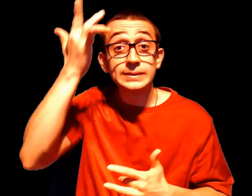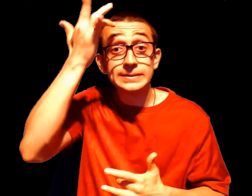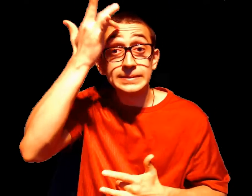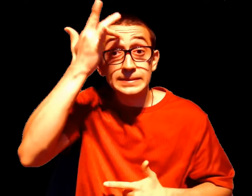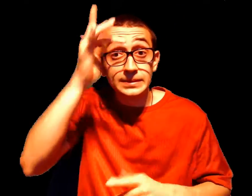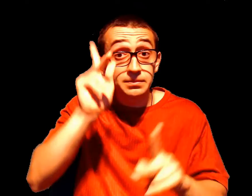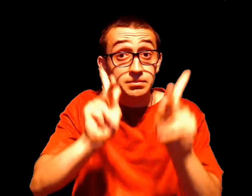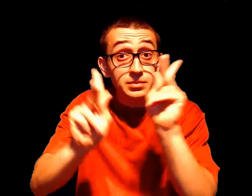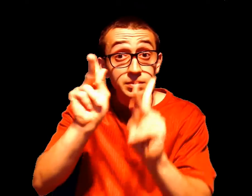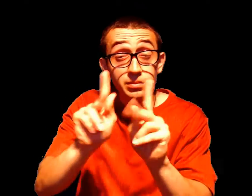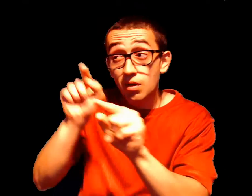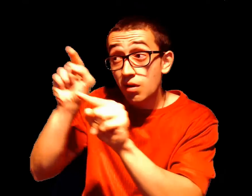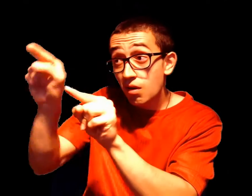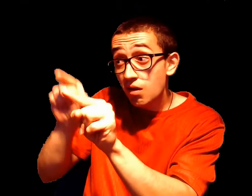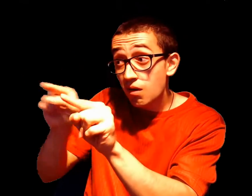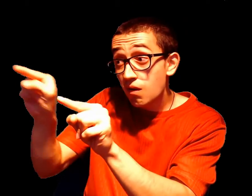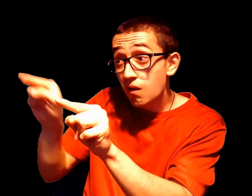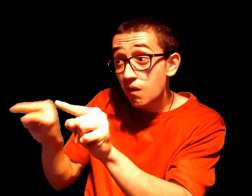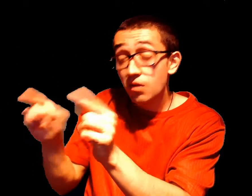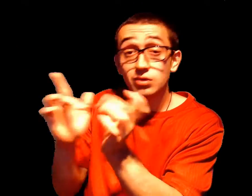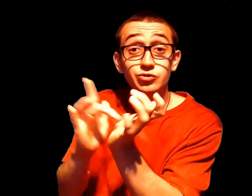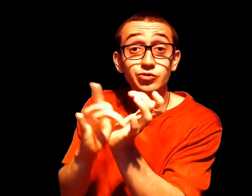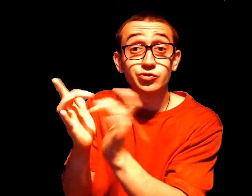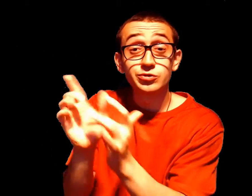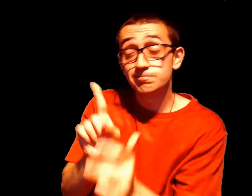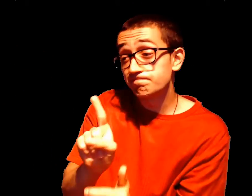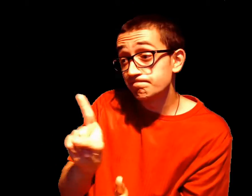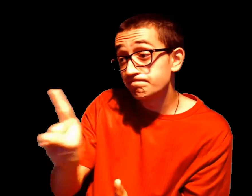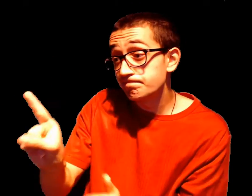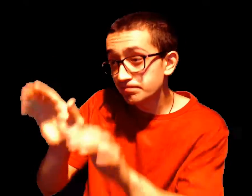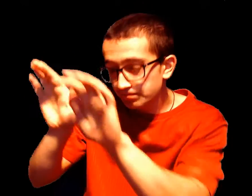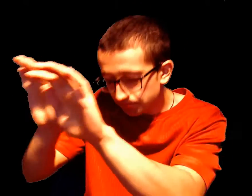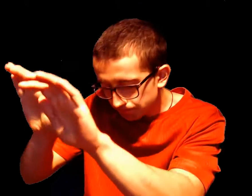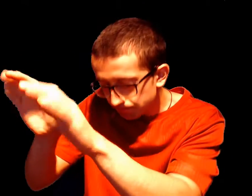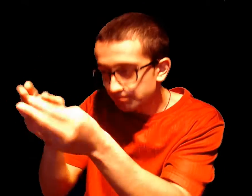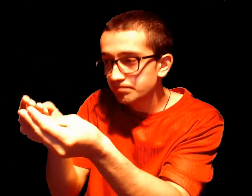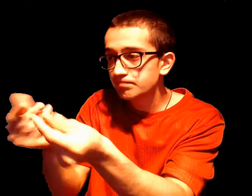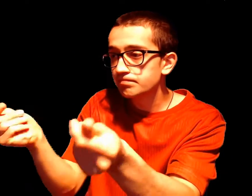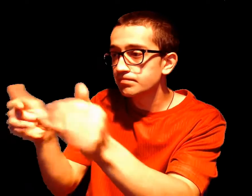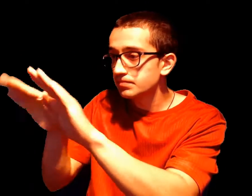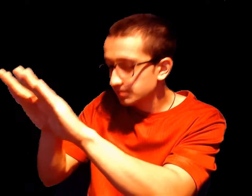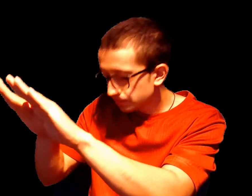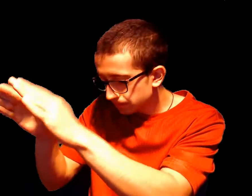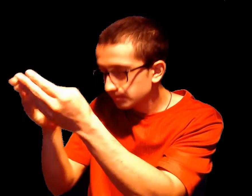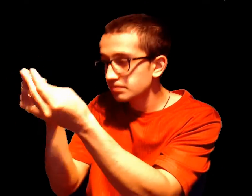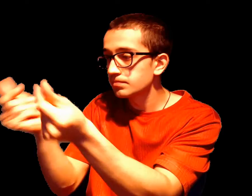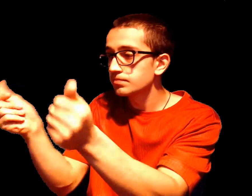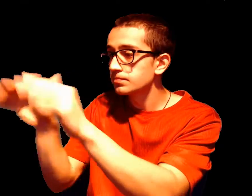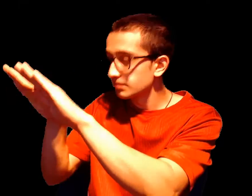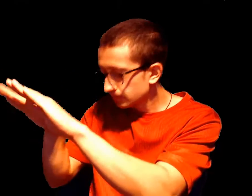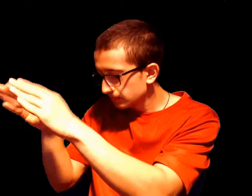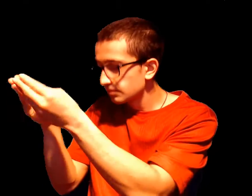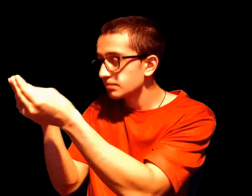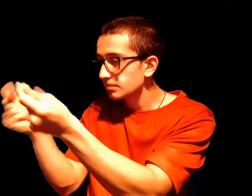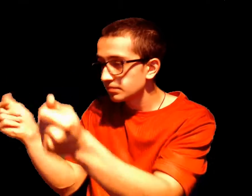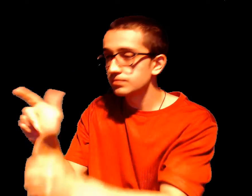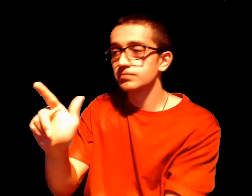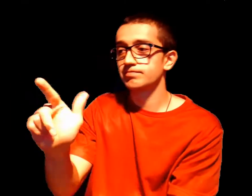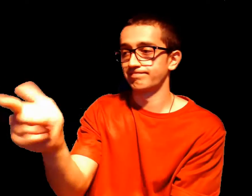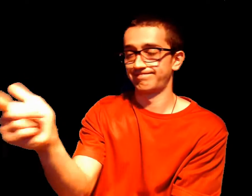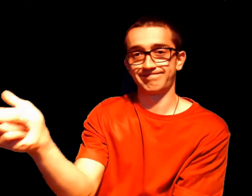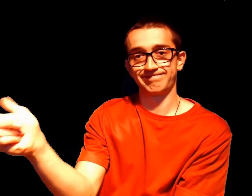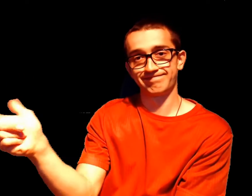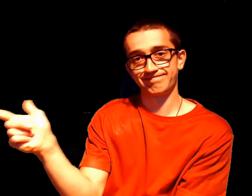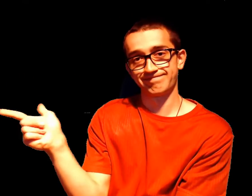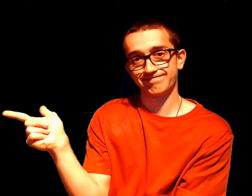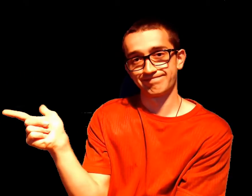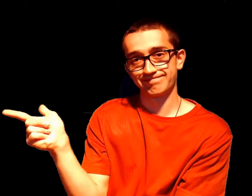and he cured their sick.